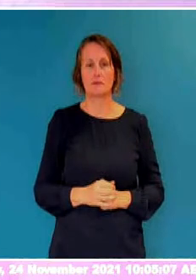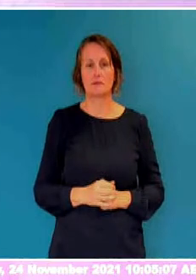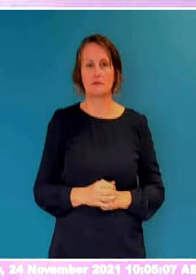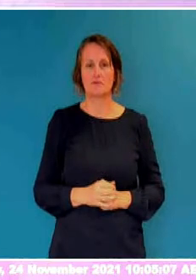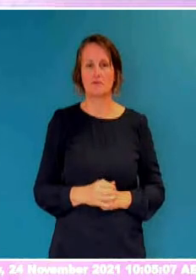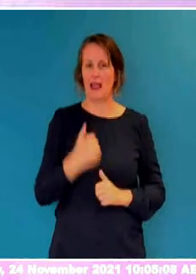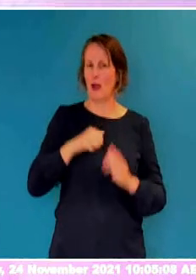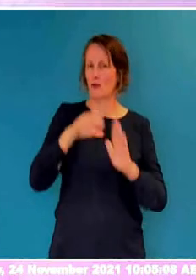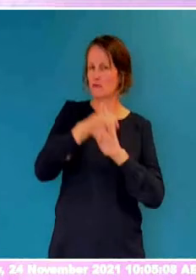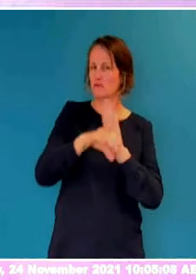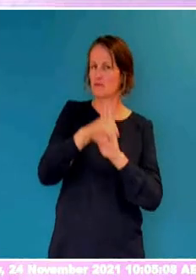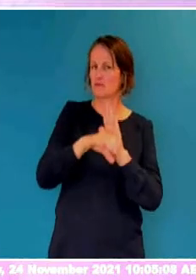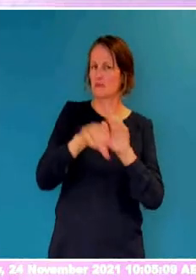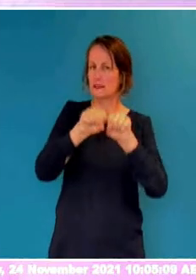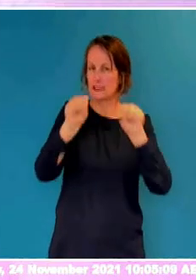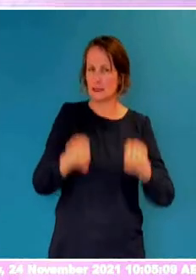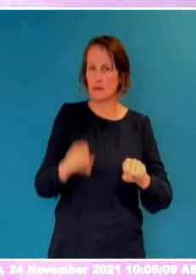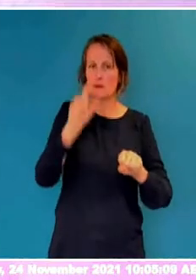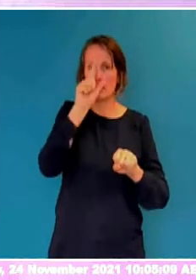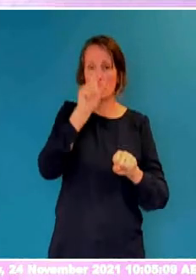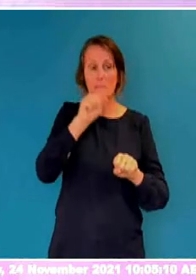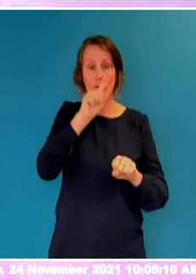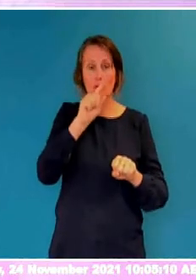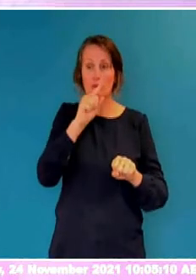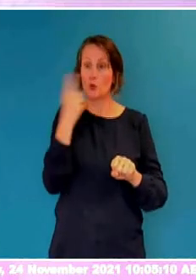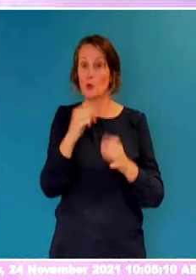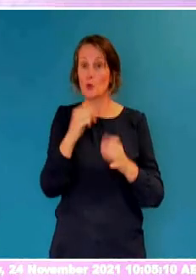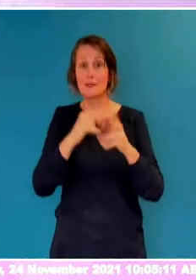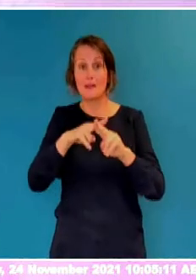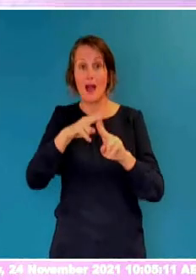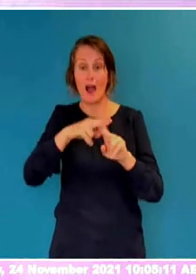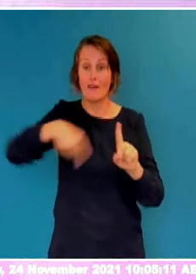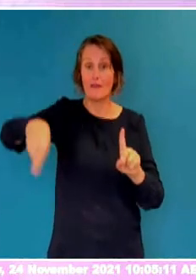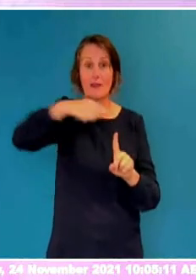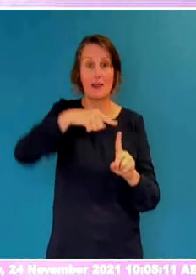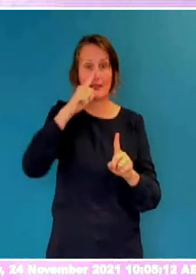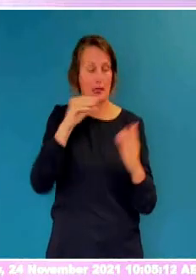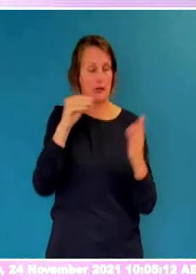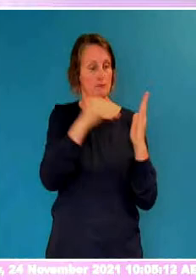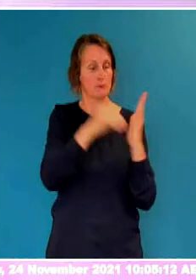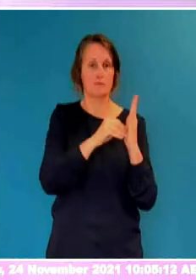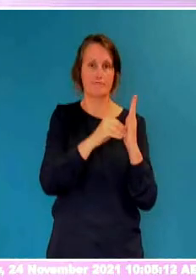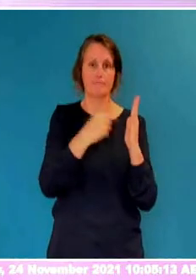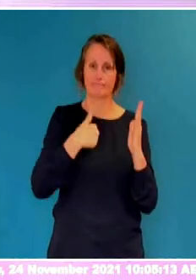having a disability in Workday which is our HR system, and what we've been doing is